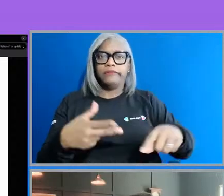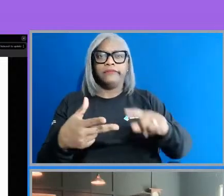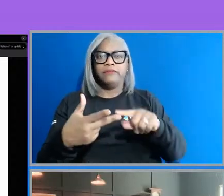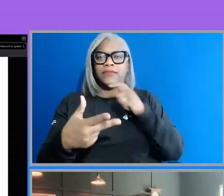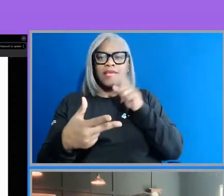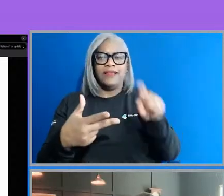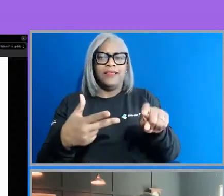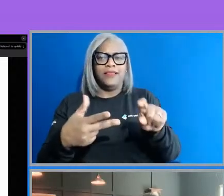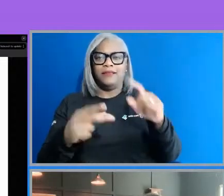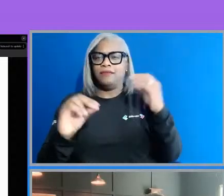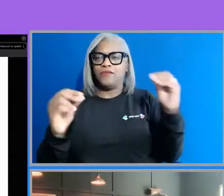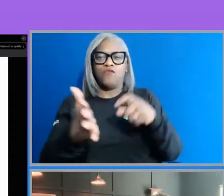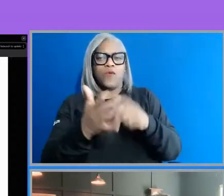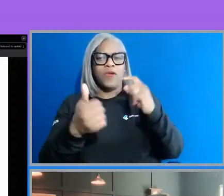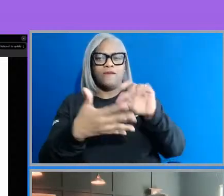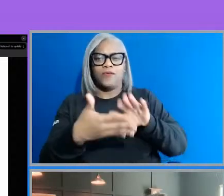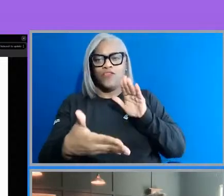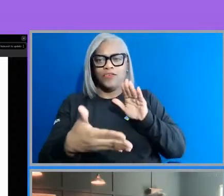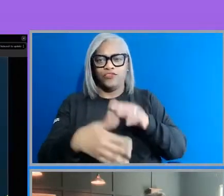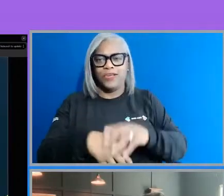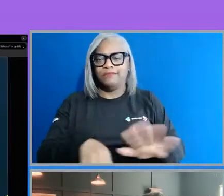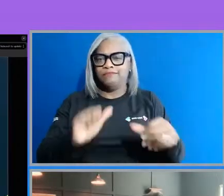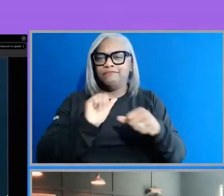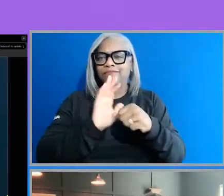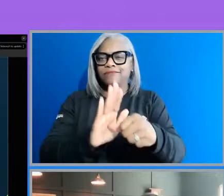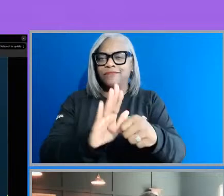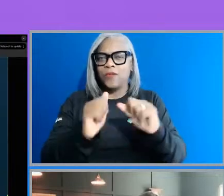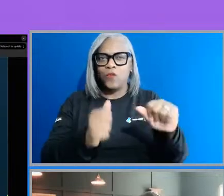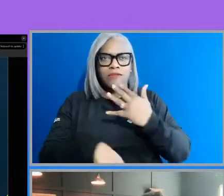contrast requirement. Let's keep on with the color theme and move